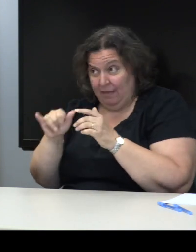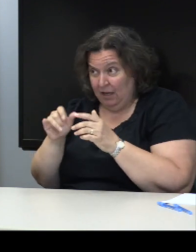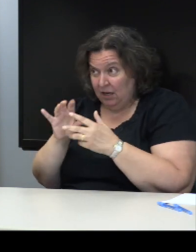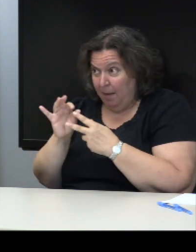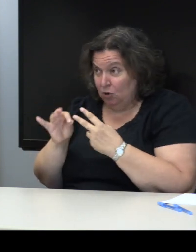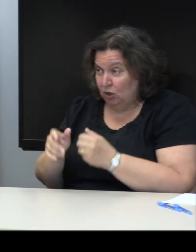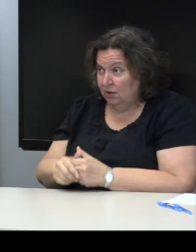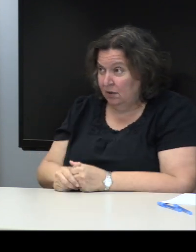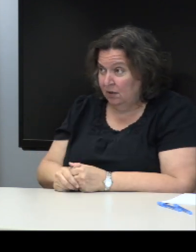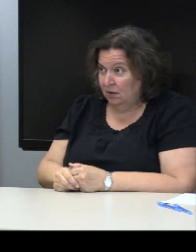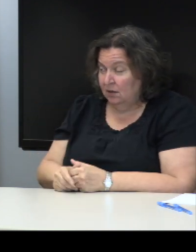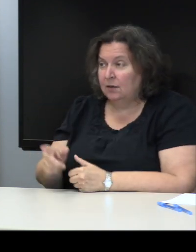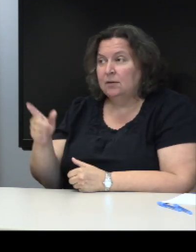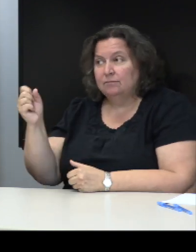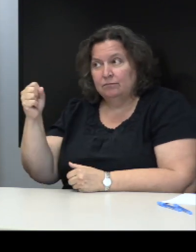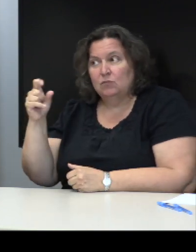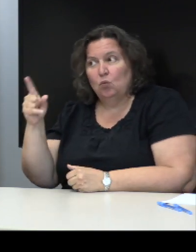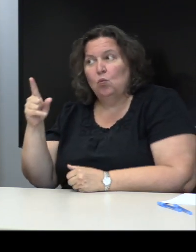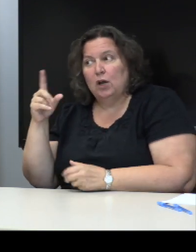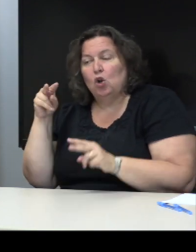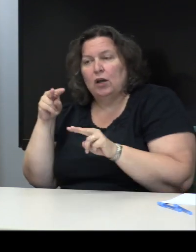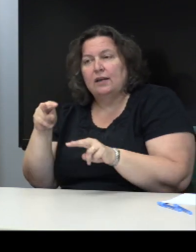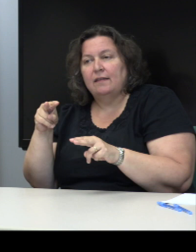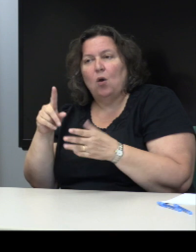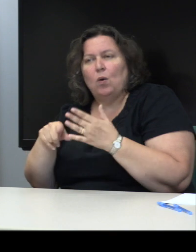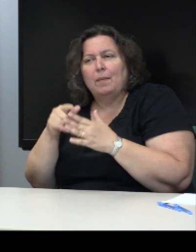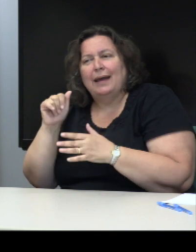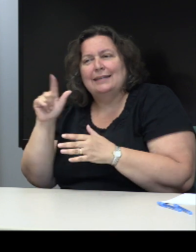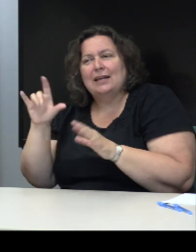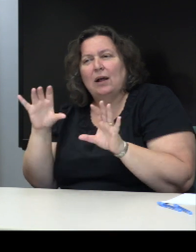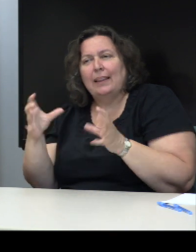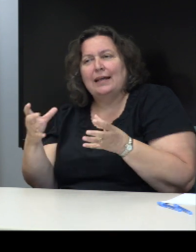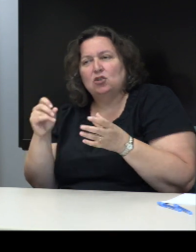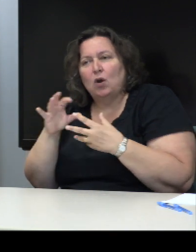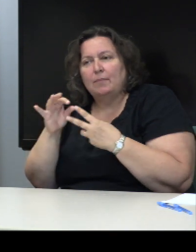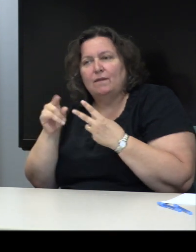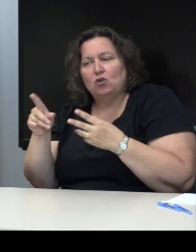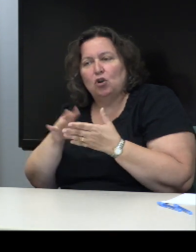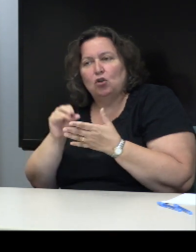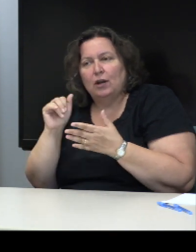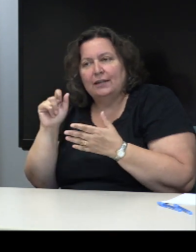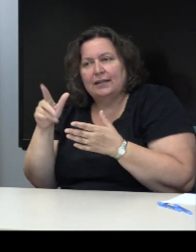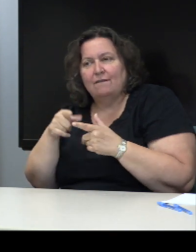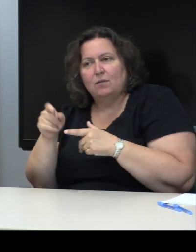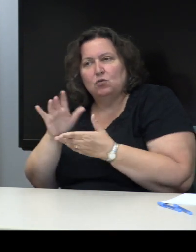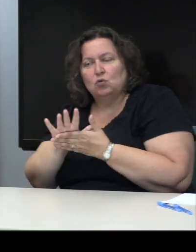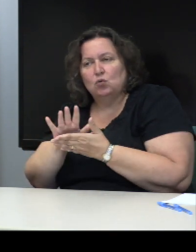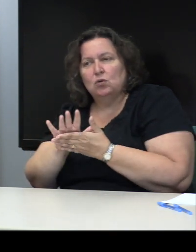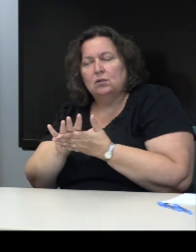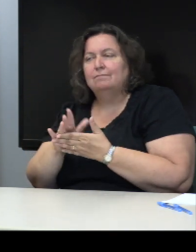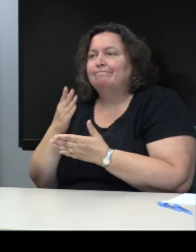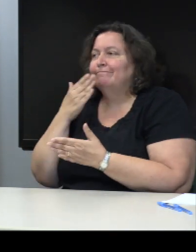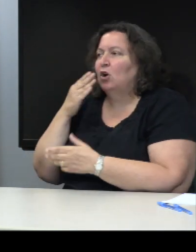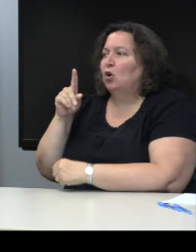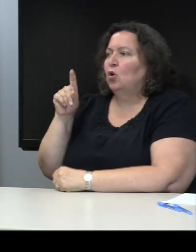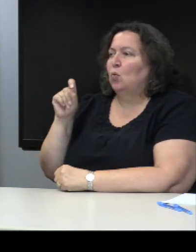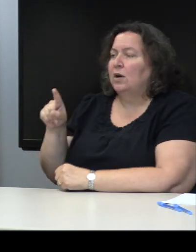Sheridan: Yeah, we could absolutely look into that. What about ASL classes or options for her to learn ASL at school? Jody: Good question. There are some ASL classes